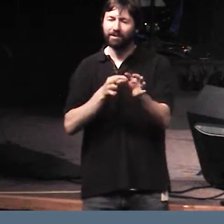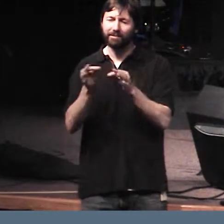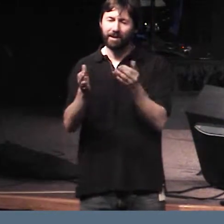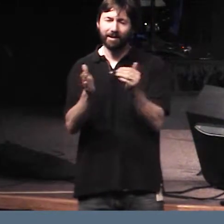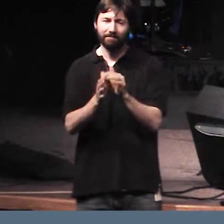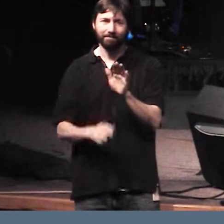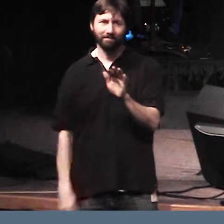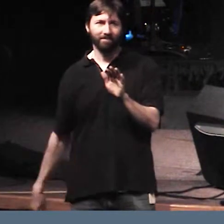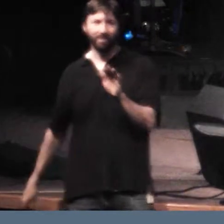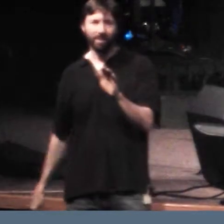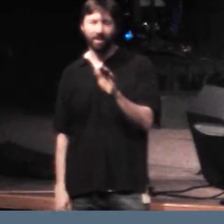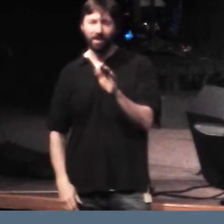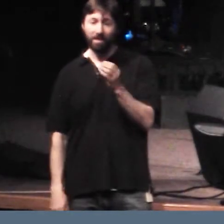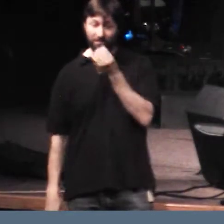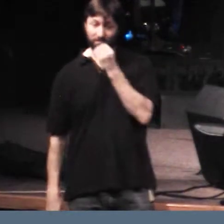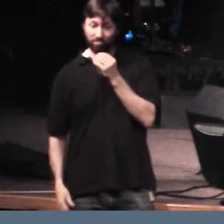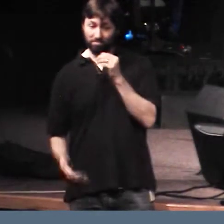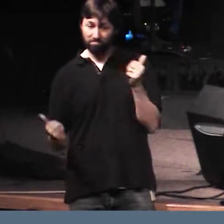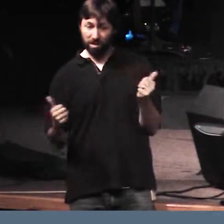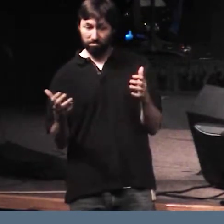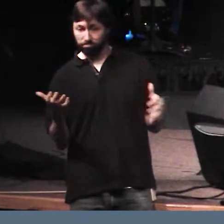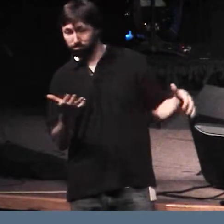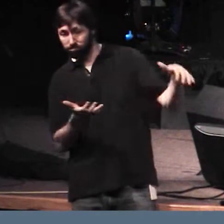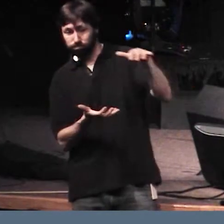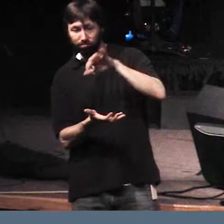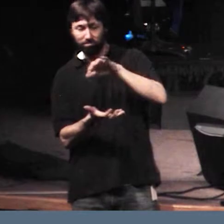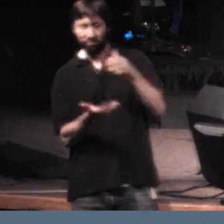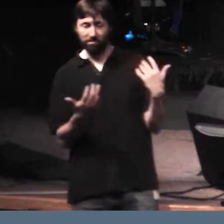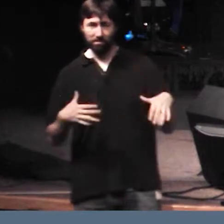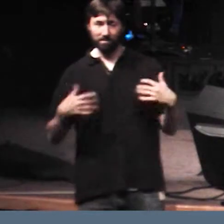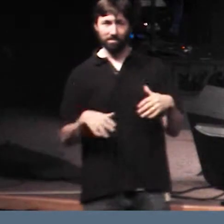it's not just the amount of food is going on it's also not just this